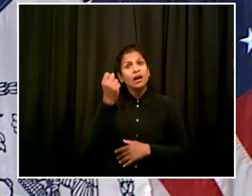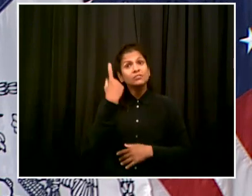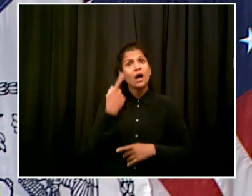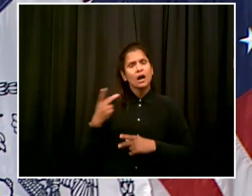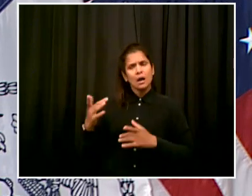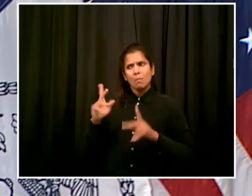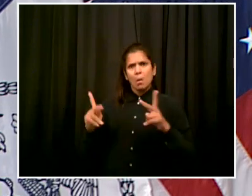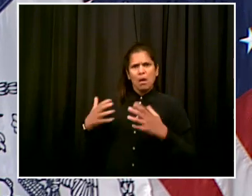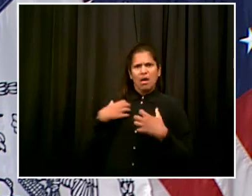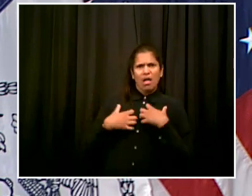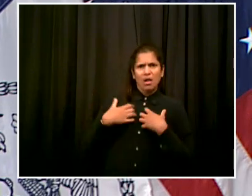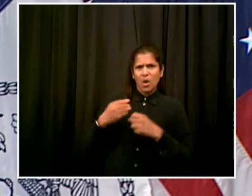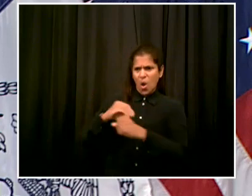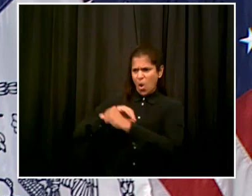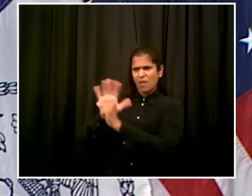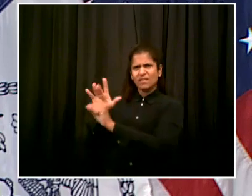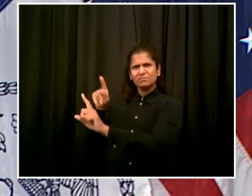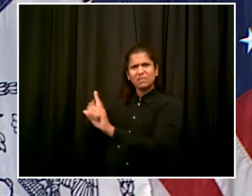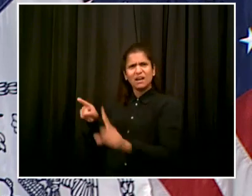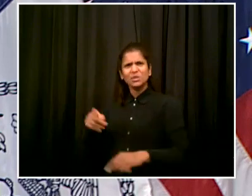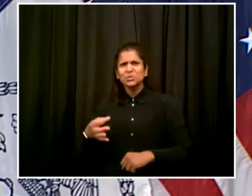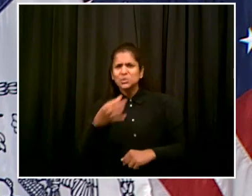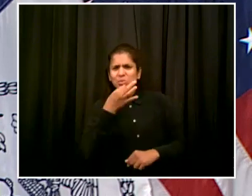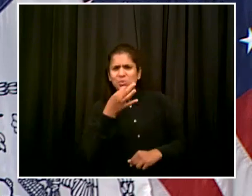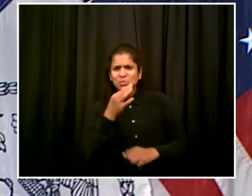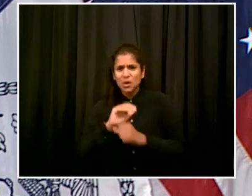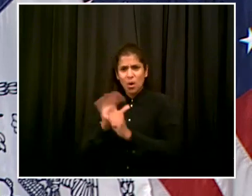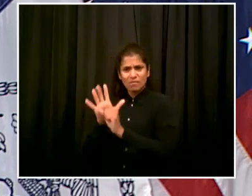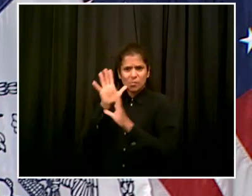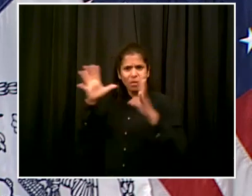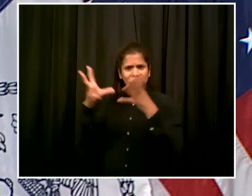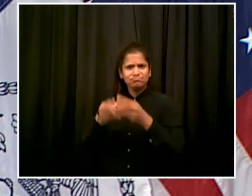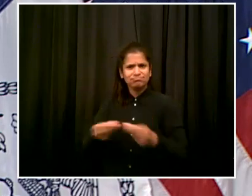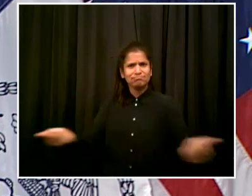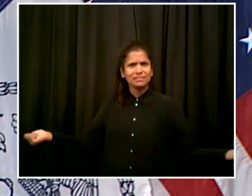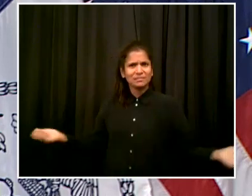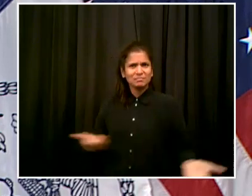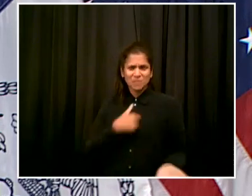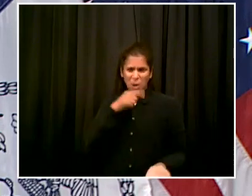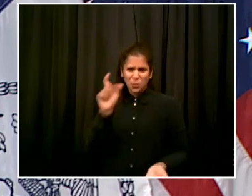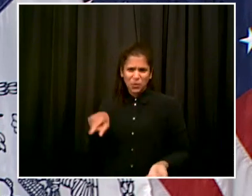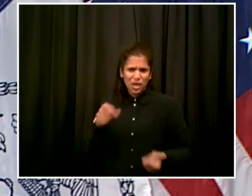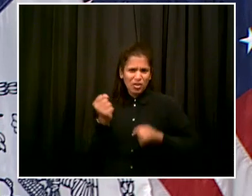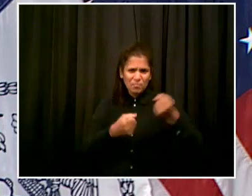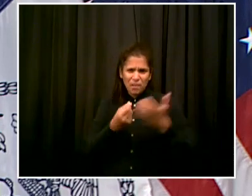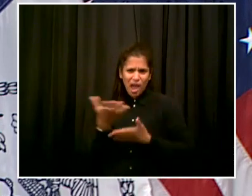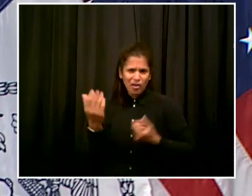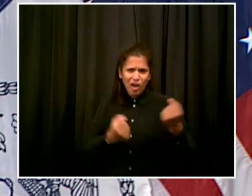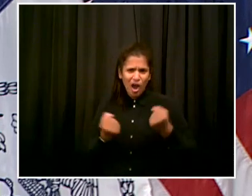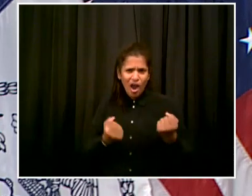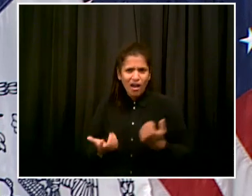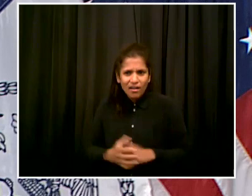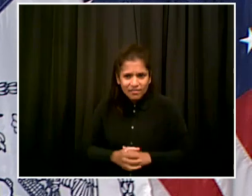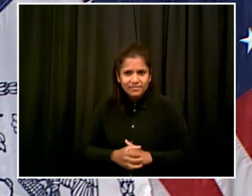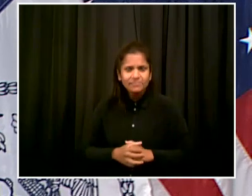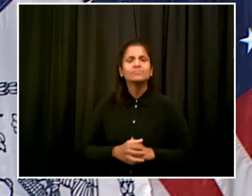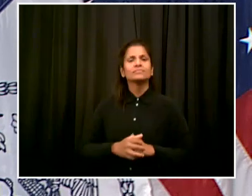THEM IN THE SHORT-TERM BECAUSE OF THE CRISIS BUT THIS IS A CRISIS THAT COULD BE OVER IN A HALF A YEAR